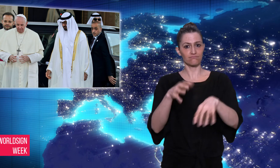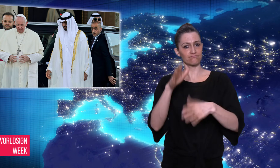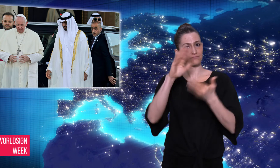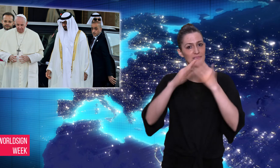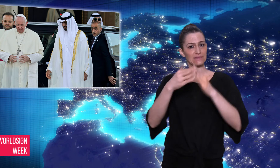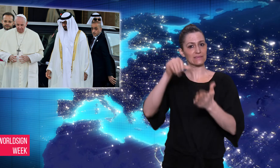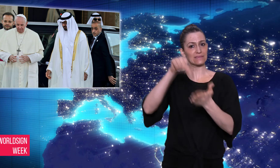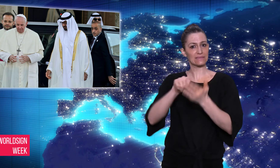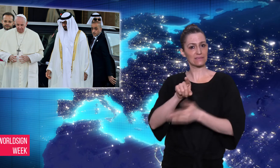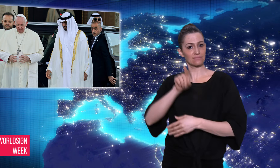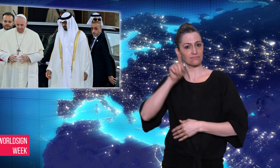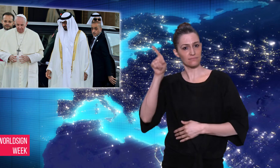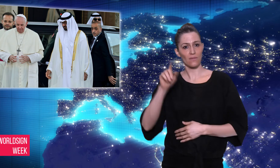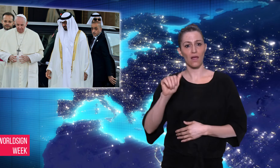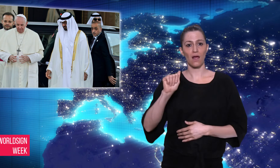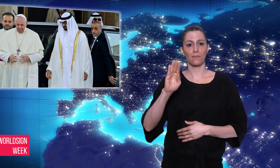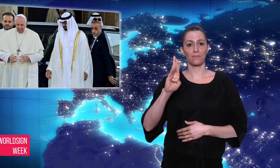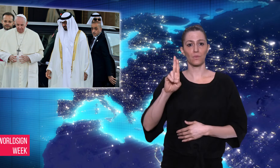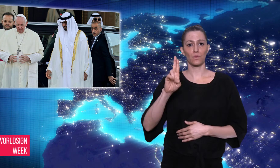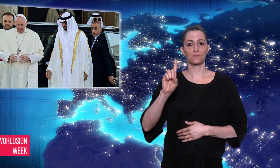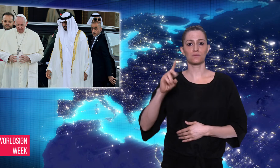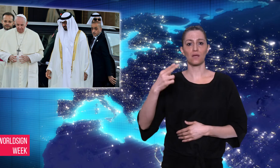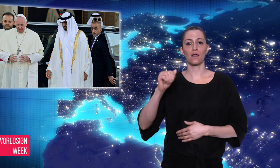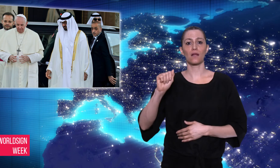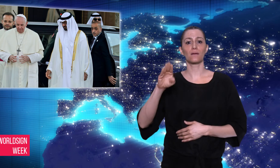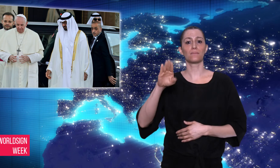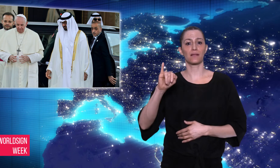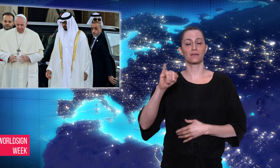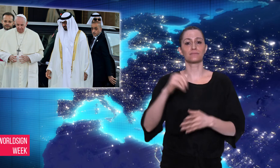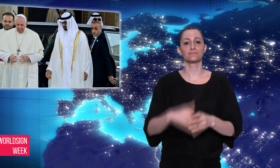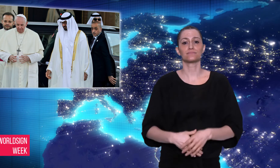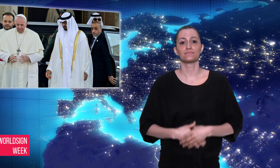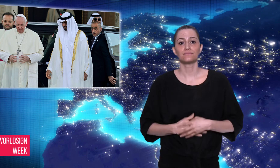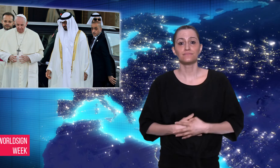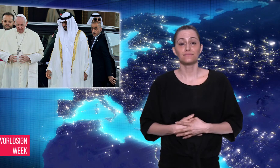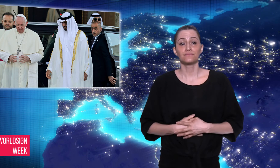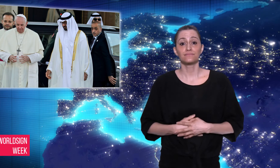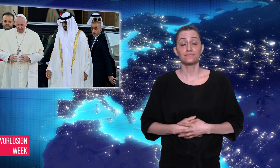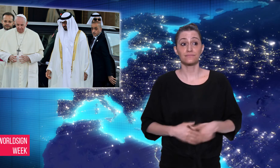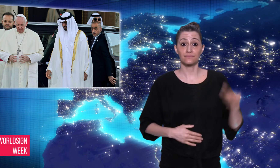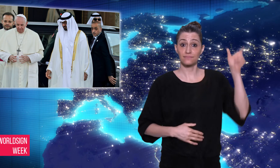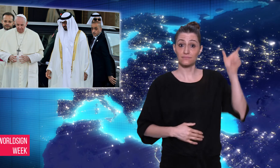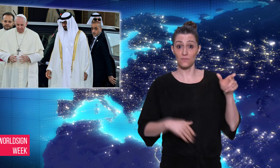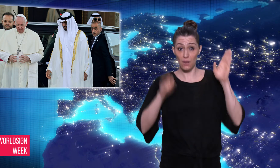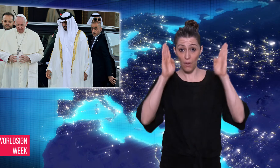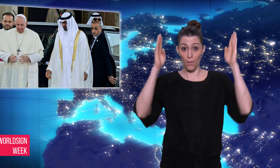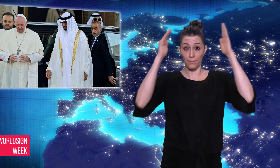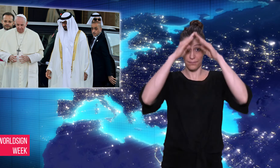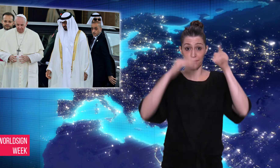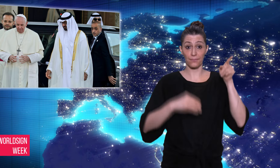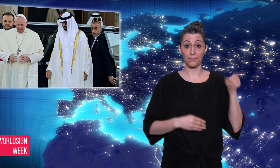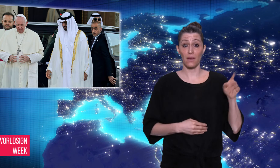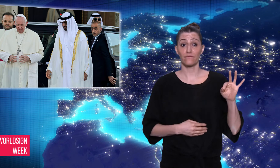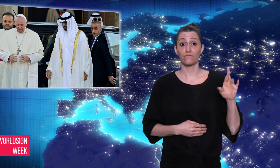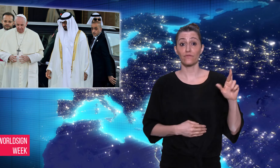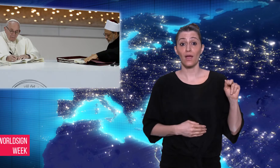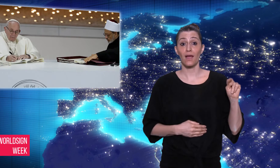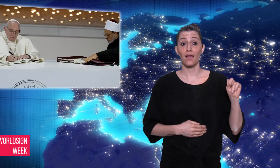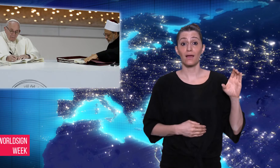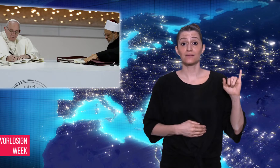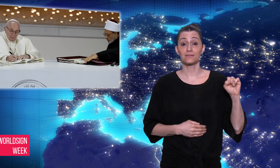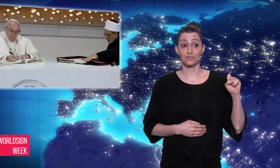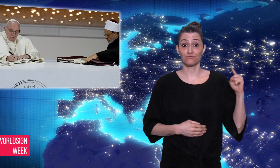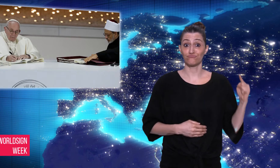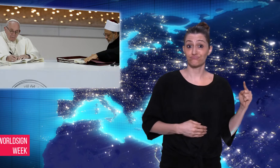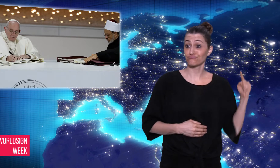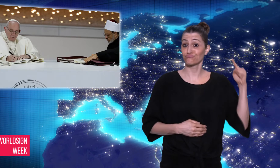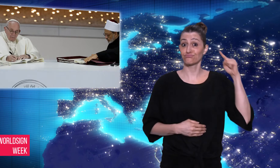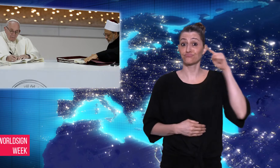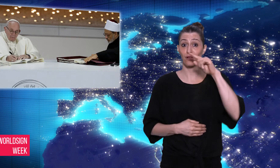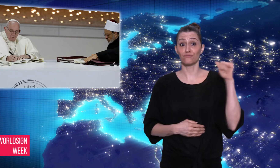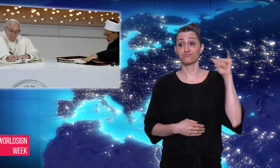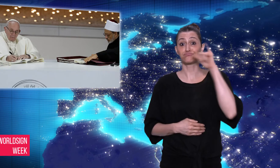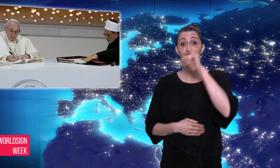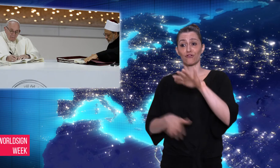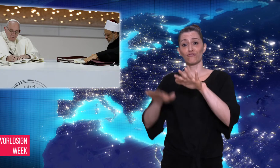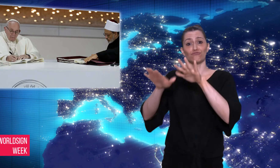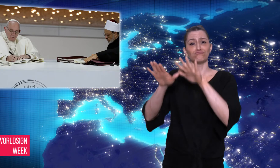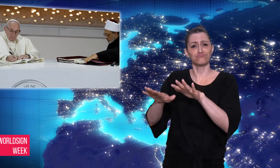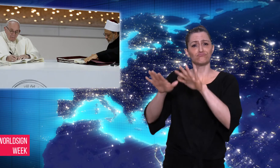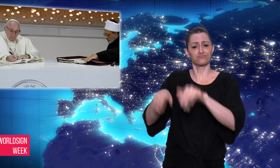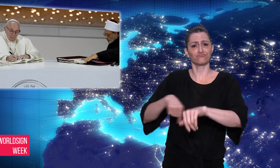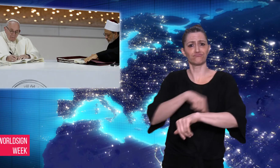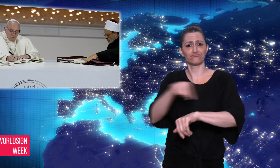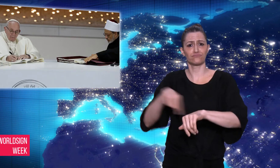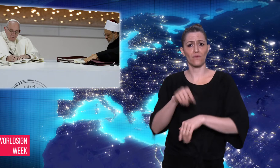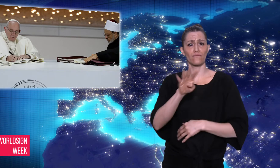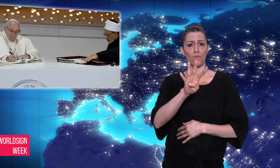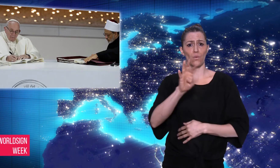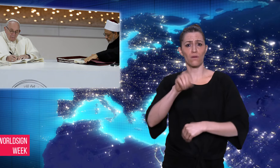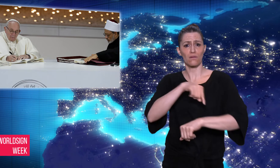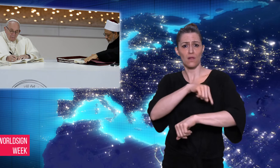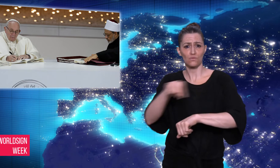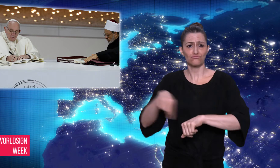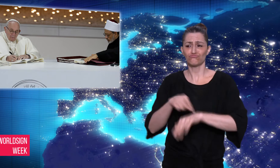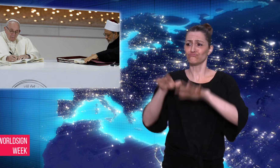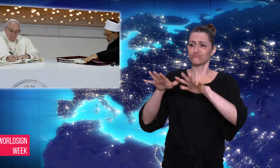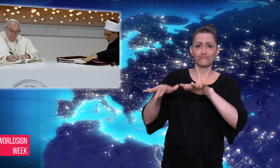be built side by side in Abu Dhabi. Pope Francis concluded